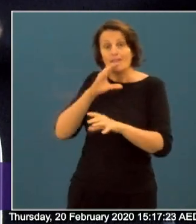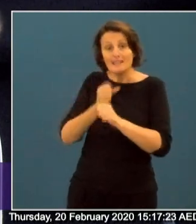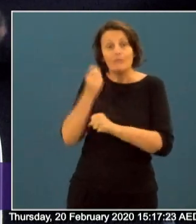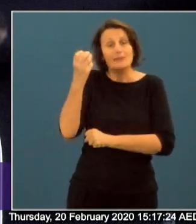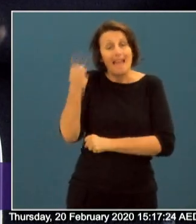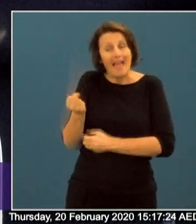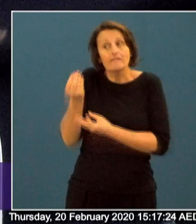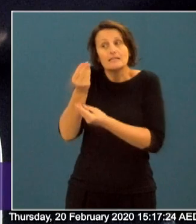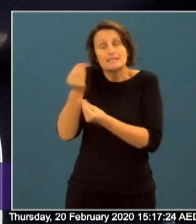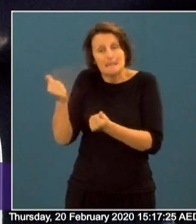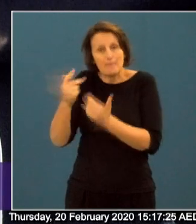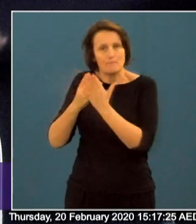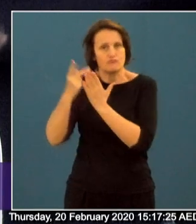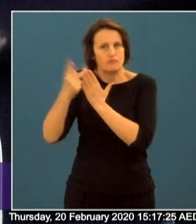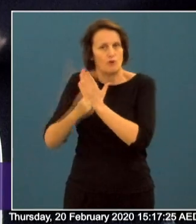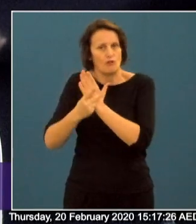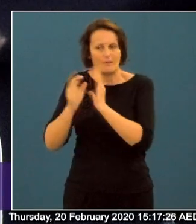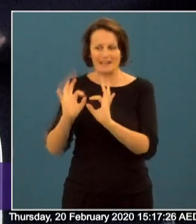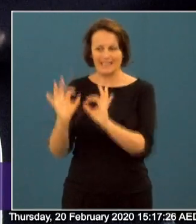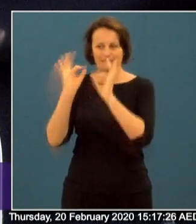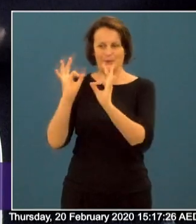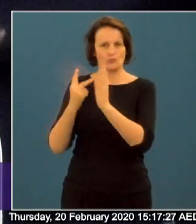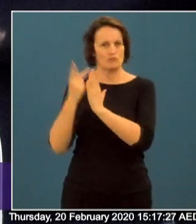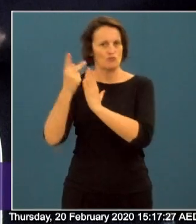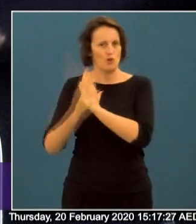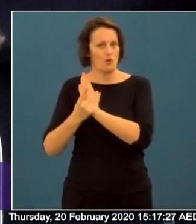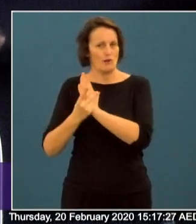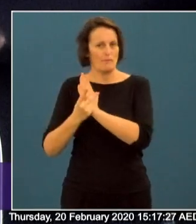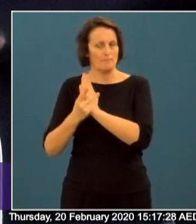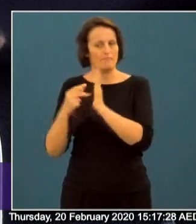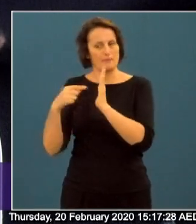the STP program, Specialist Training Program, that has been developed to